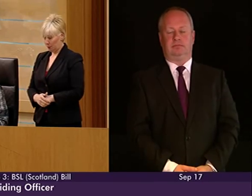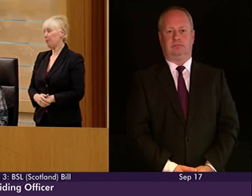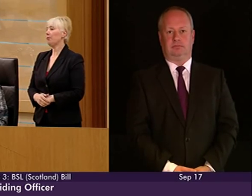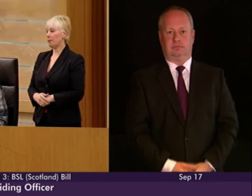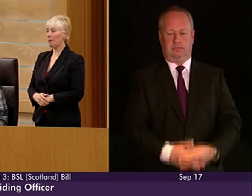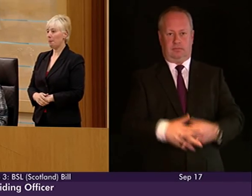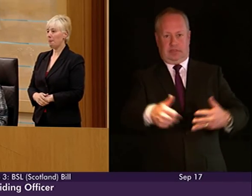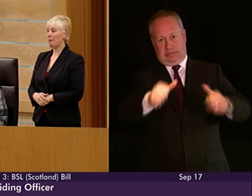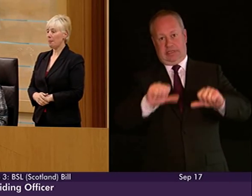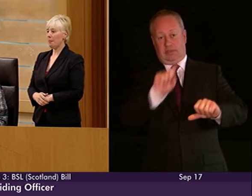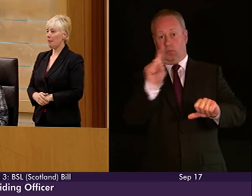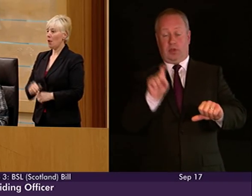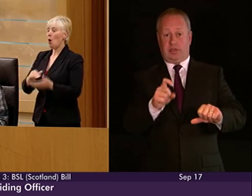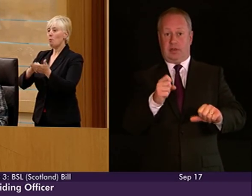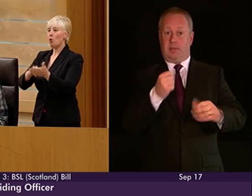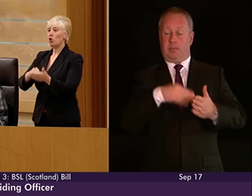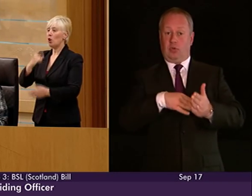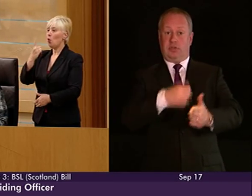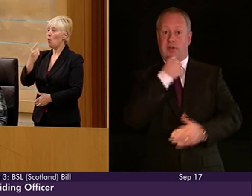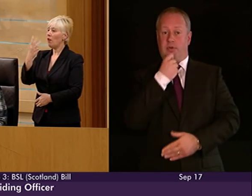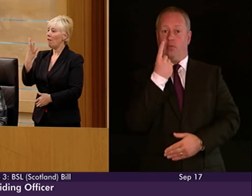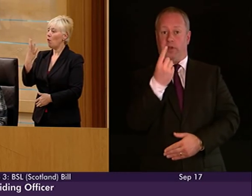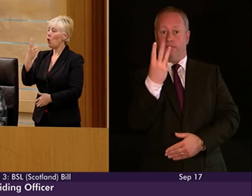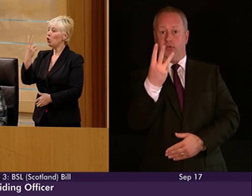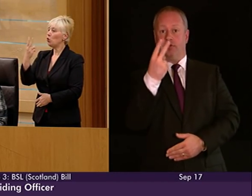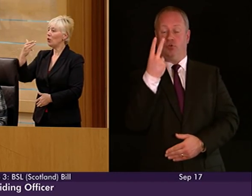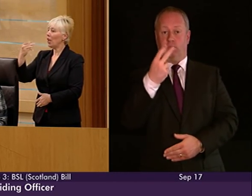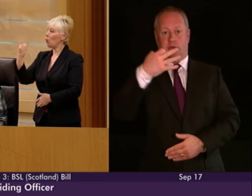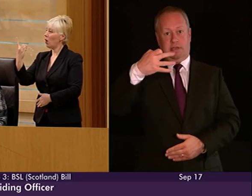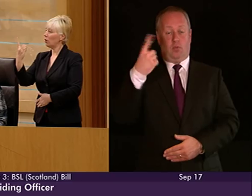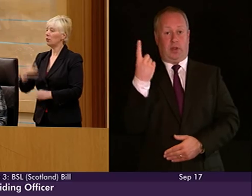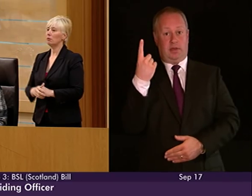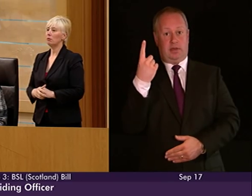The Presiding Officer: The next question is, that motion S4M-14291, in the name of Joe